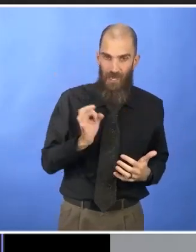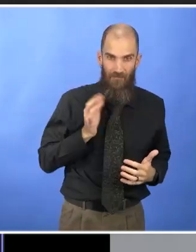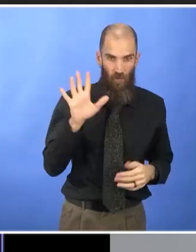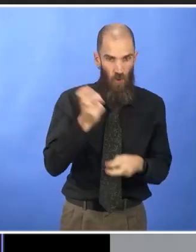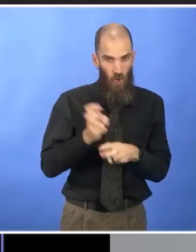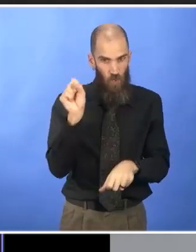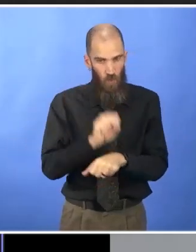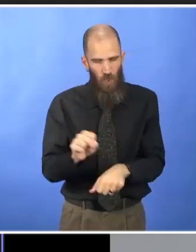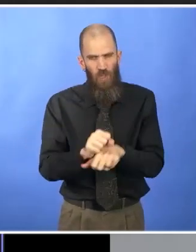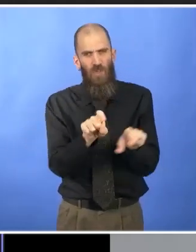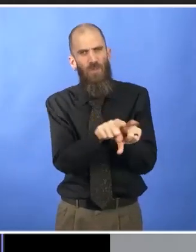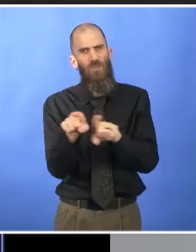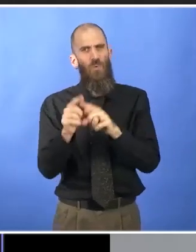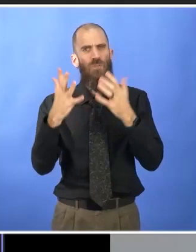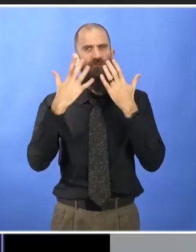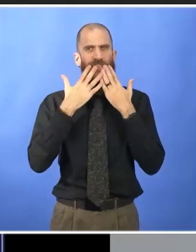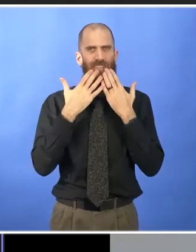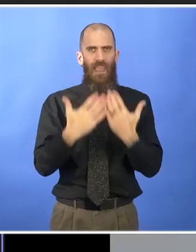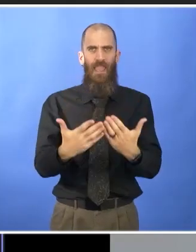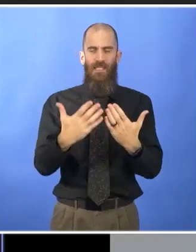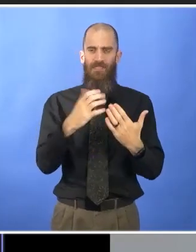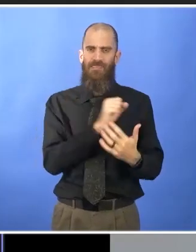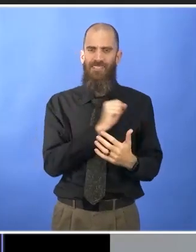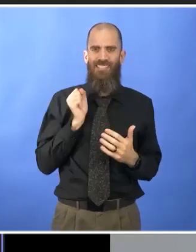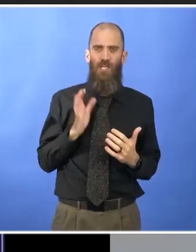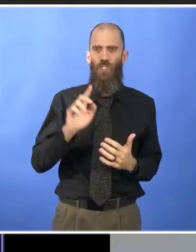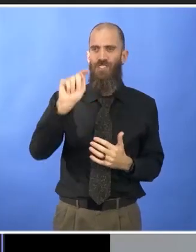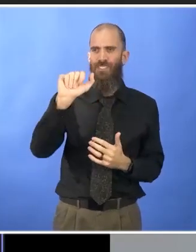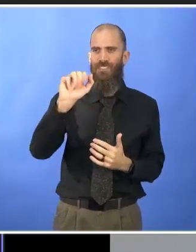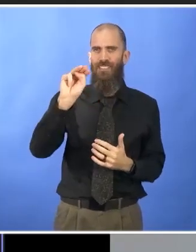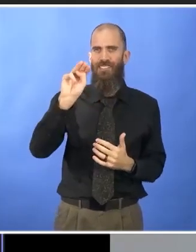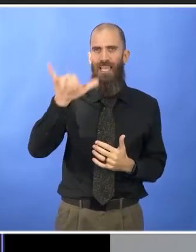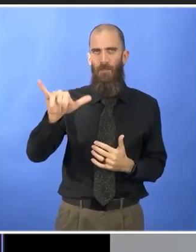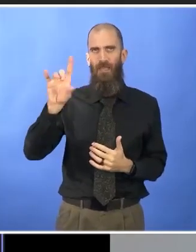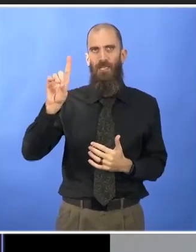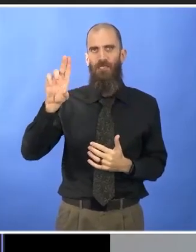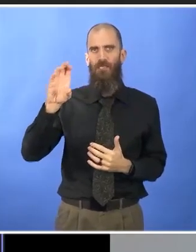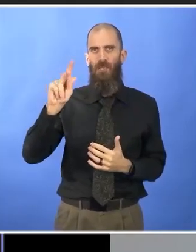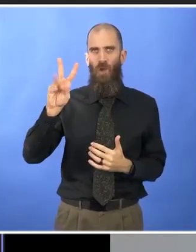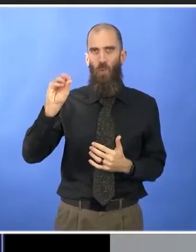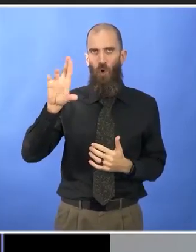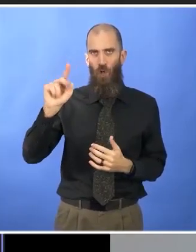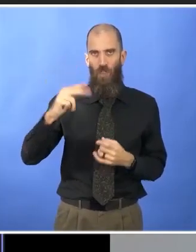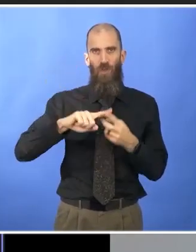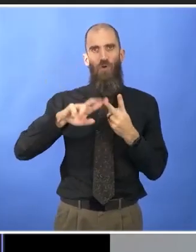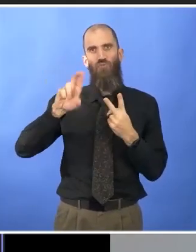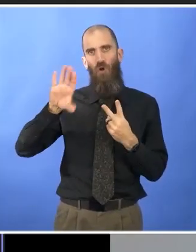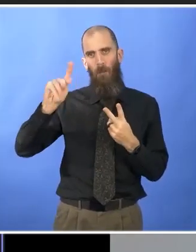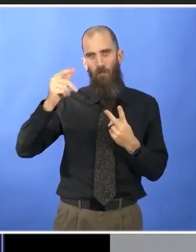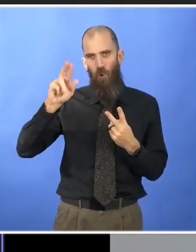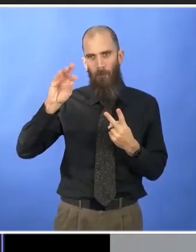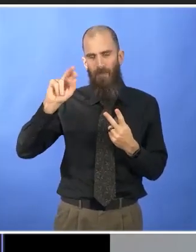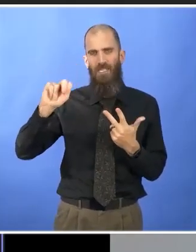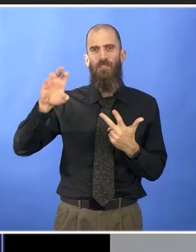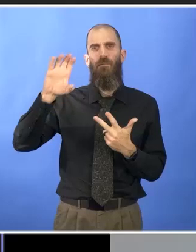AND TAKE TIME TO THANK SENATOR TAMMY DUCKWORTH, ROB PORTMAN,